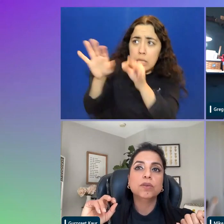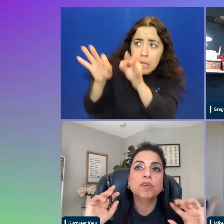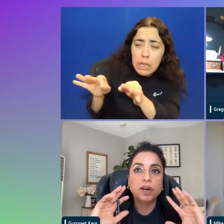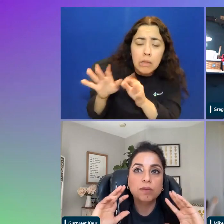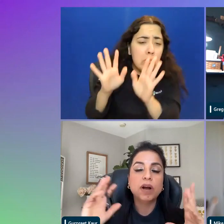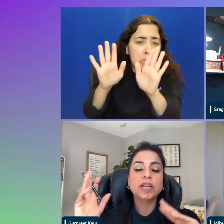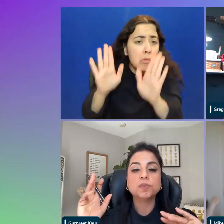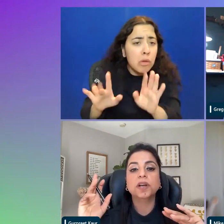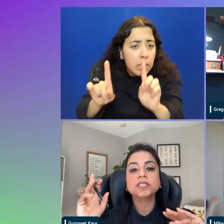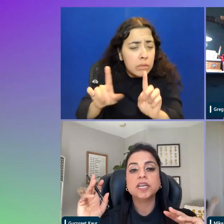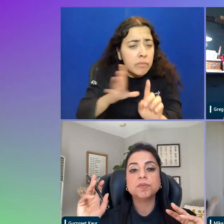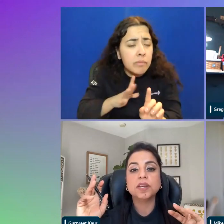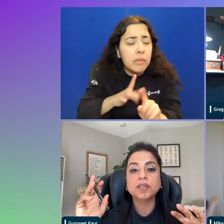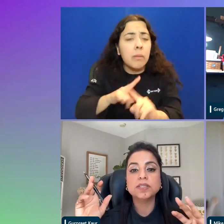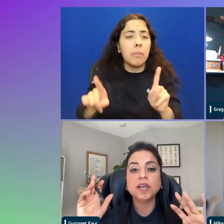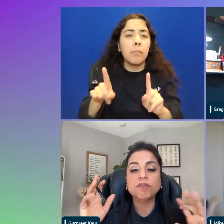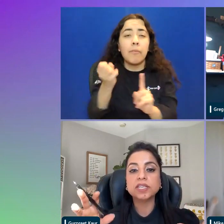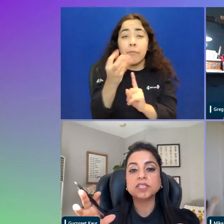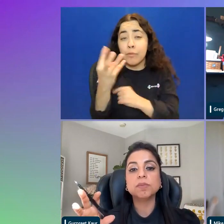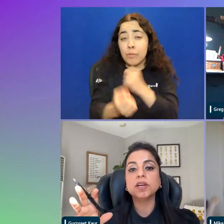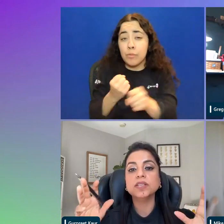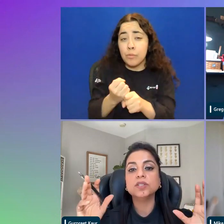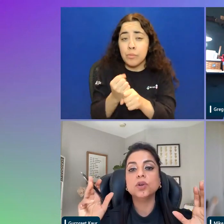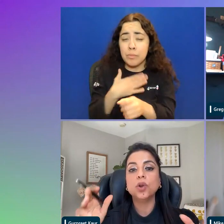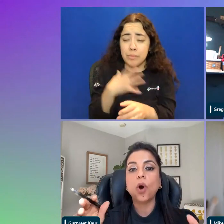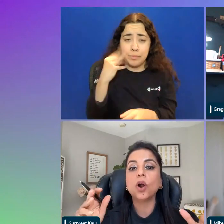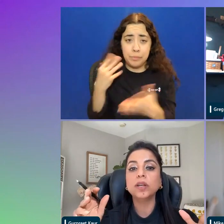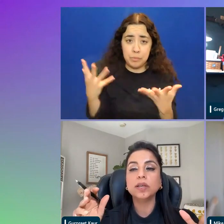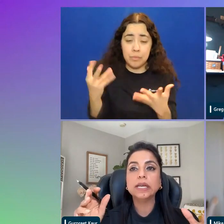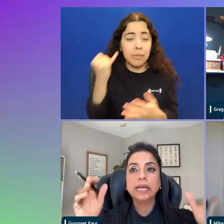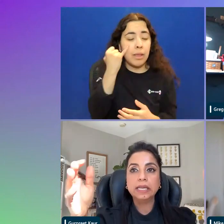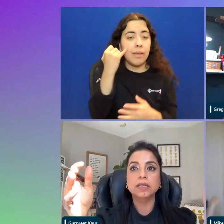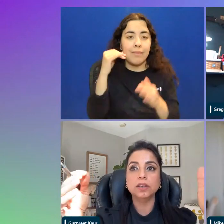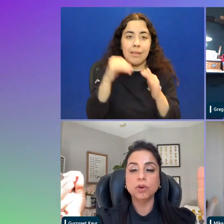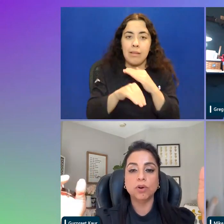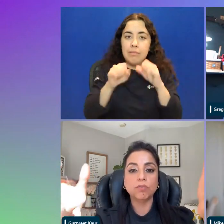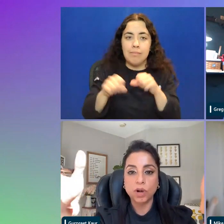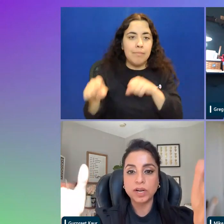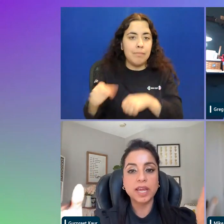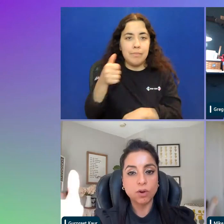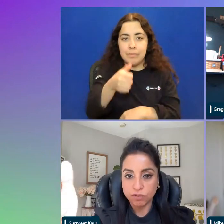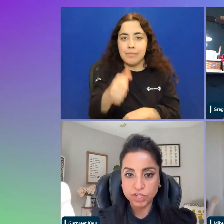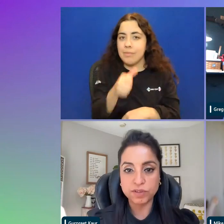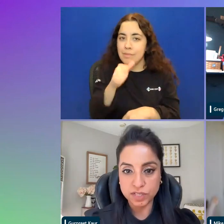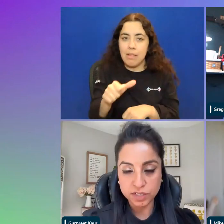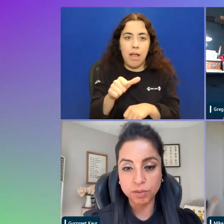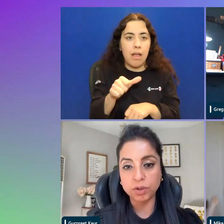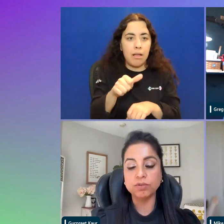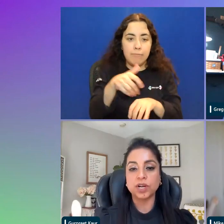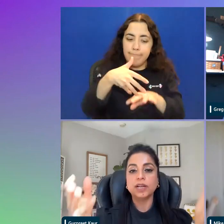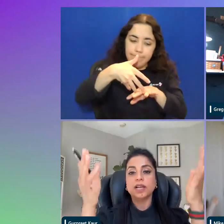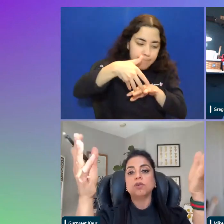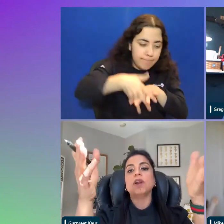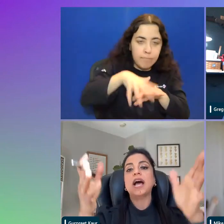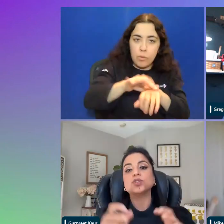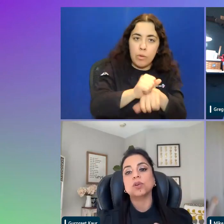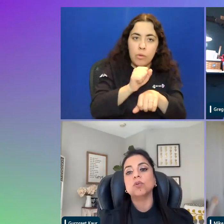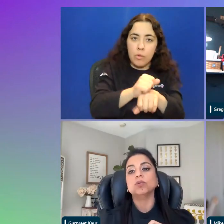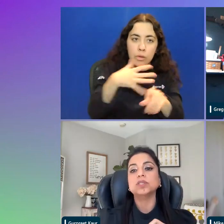know, experience has been is if accessibility is not part in your workday or whichever system you use, right? Like your actual